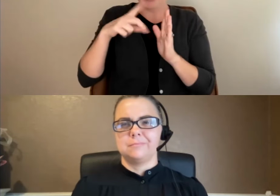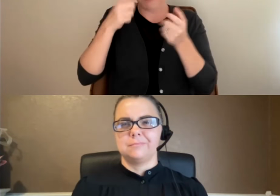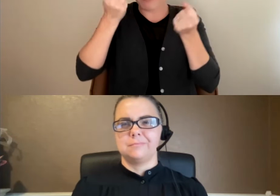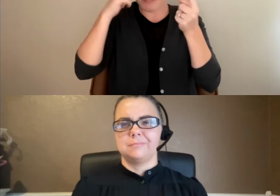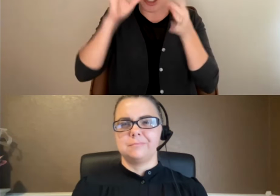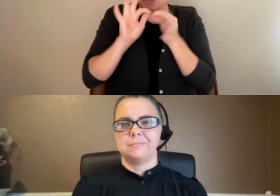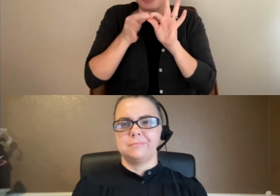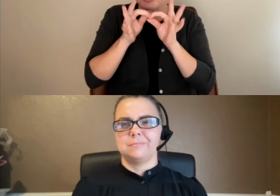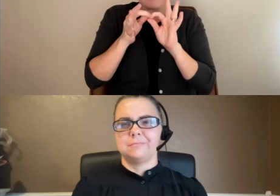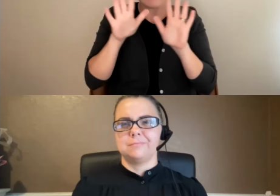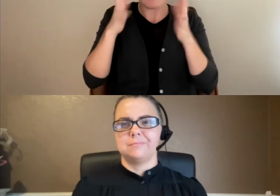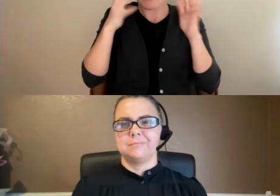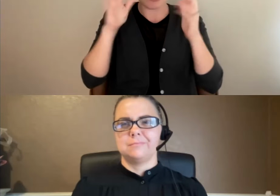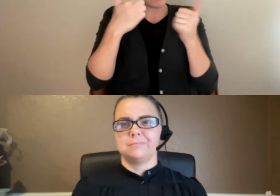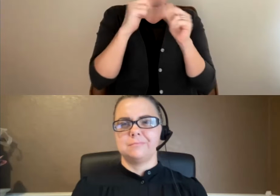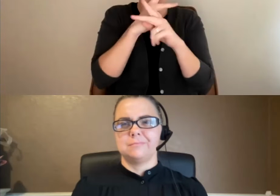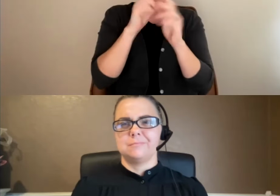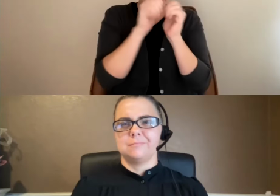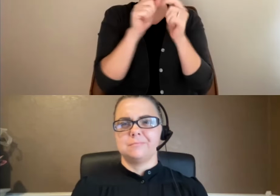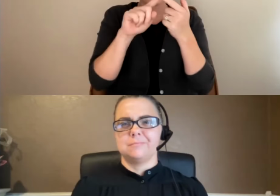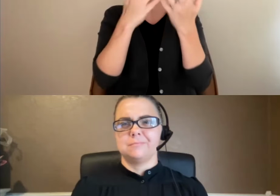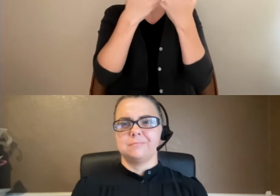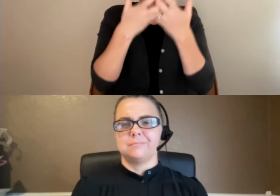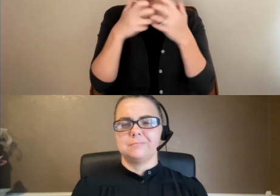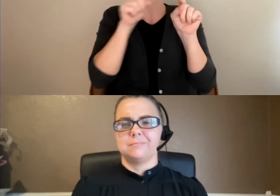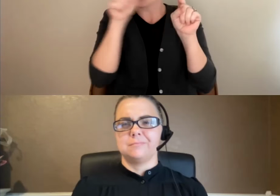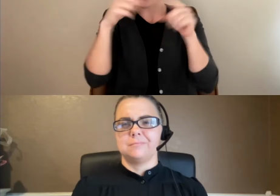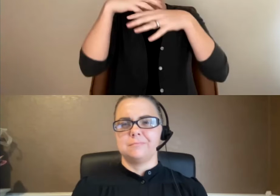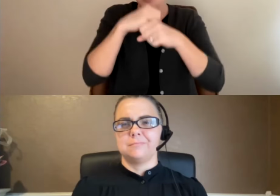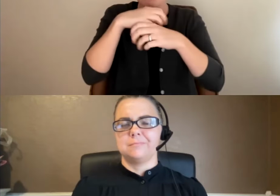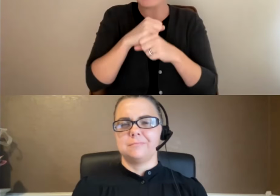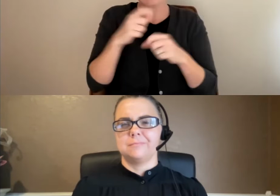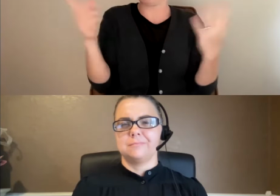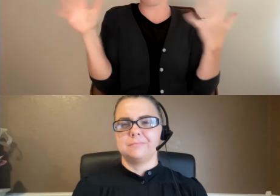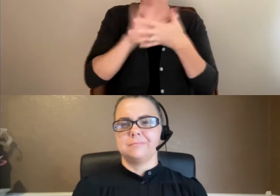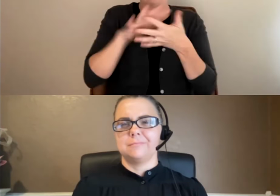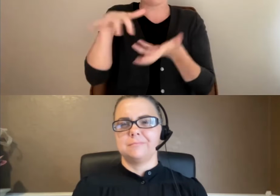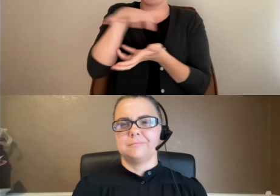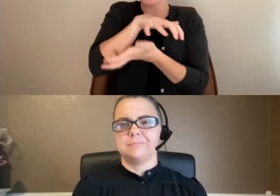get some kind of parallel processing or some kind of a summary view of what's going on.